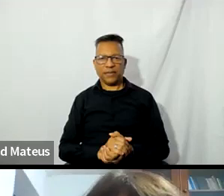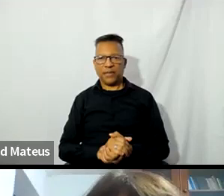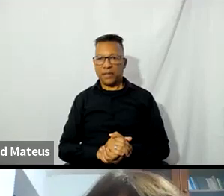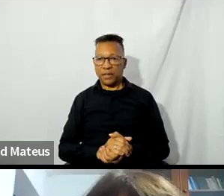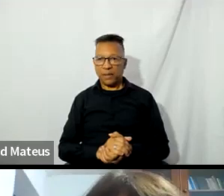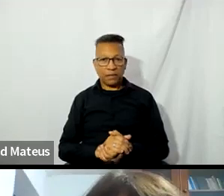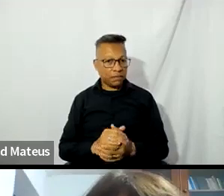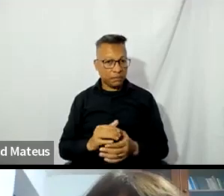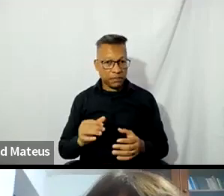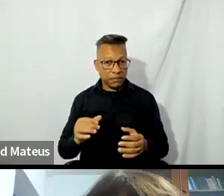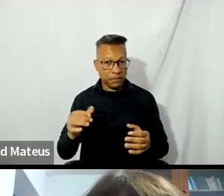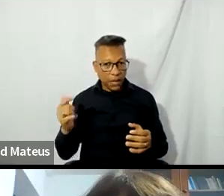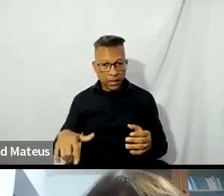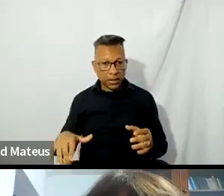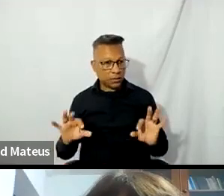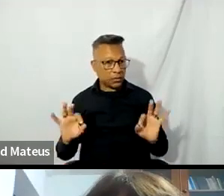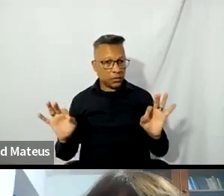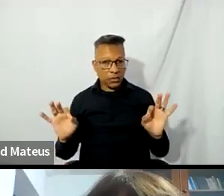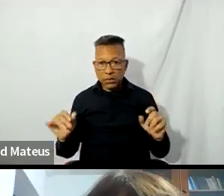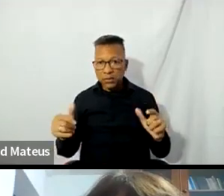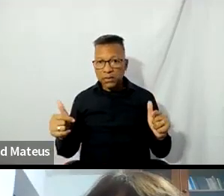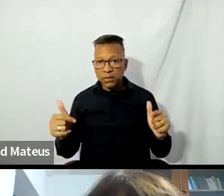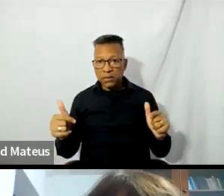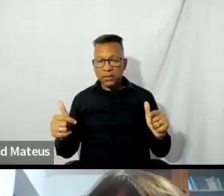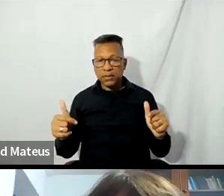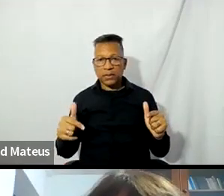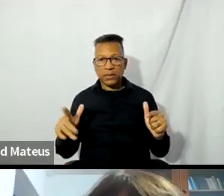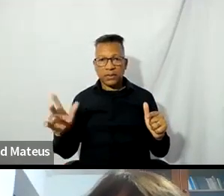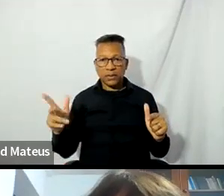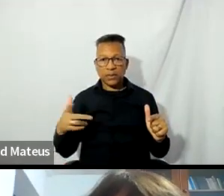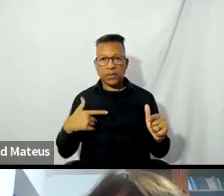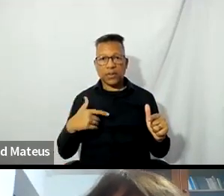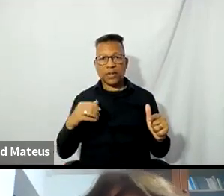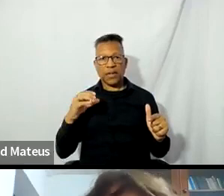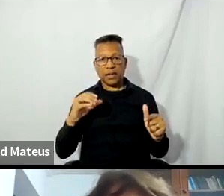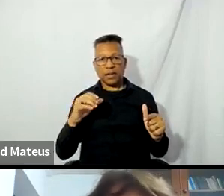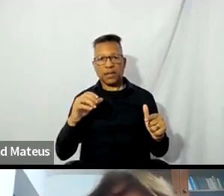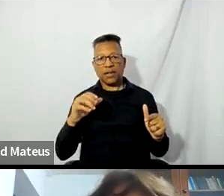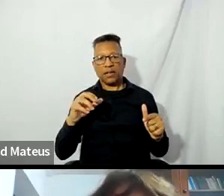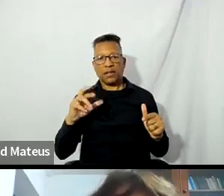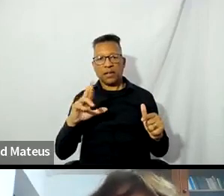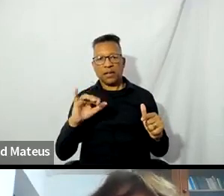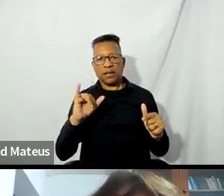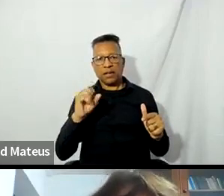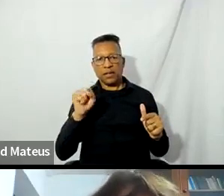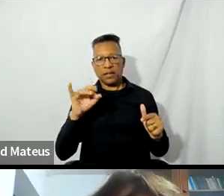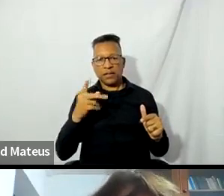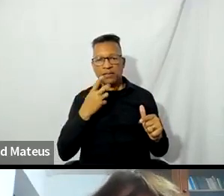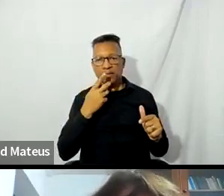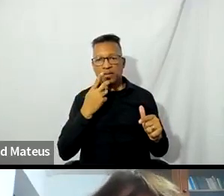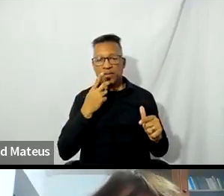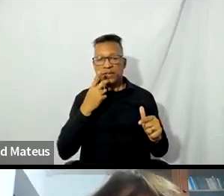Any anybody else . I think Any anybody else. I think what t Chris is saying in the Us Chris is saying in the Us. Chris is saying in the Us Chris is saying in the Us.